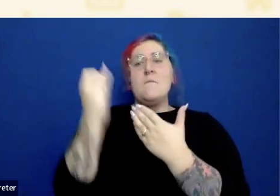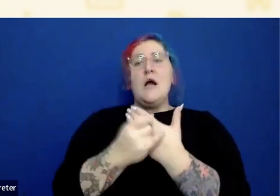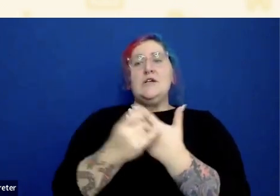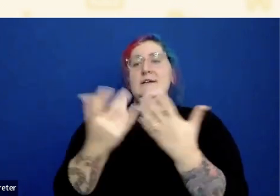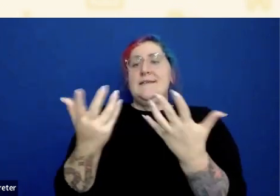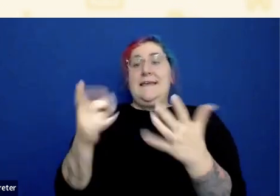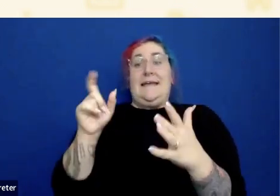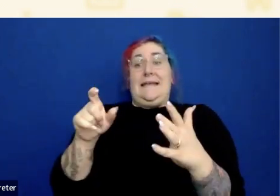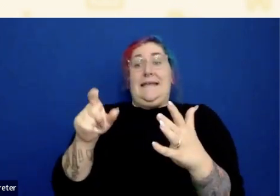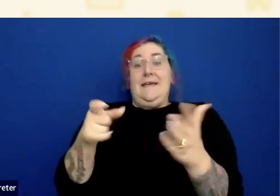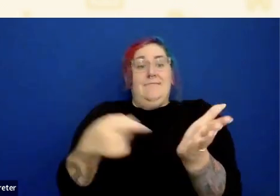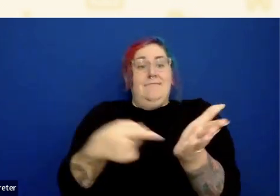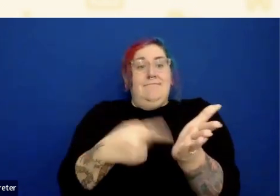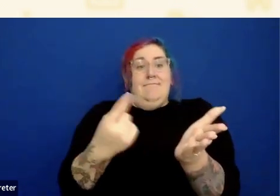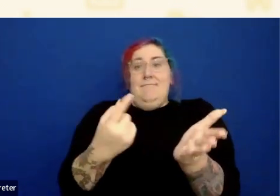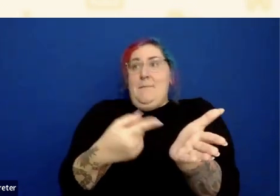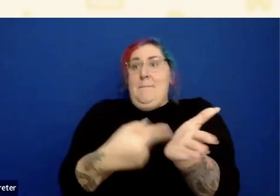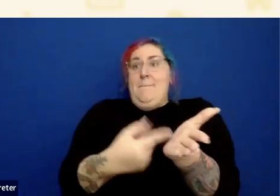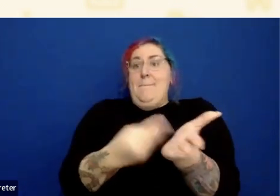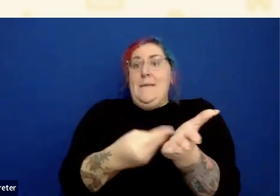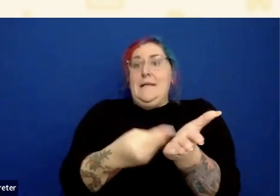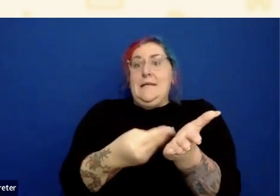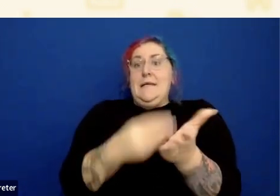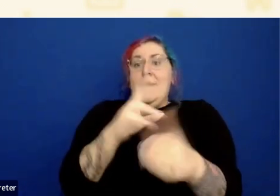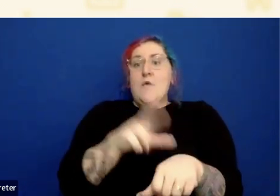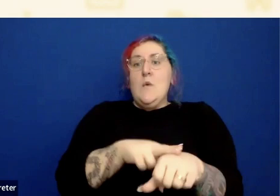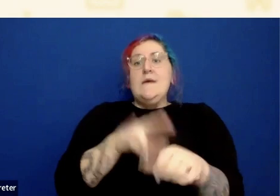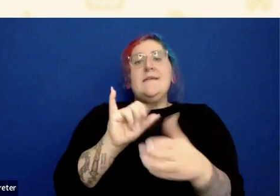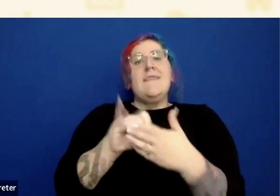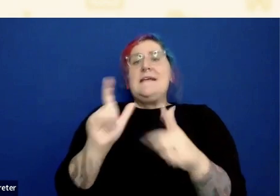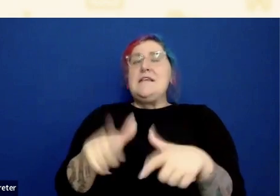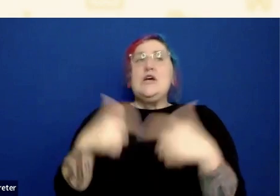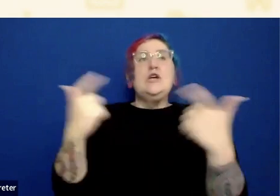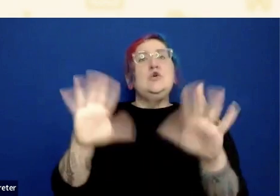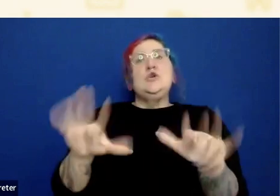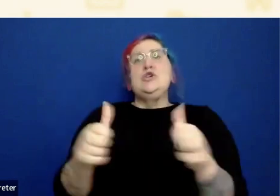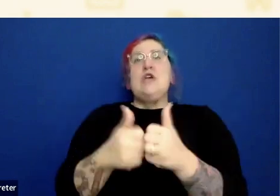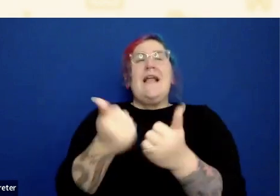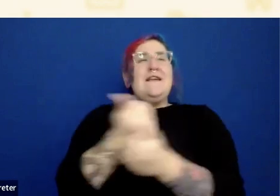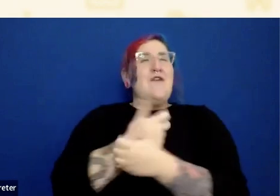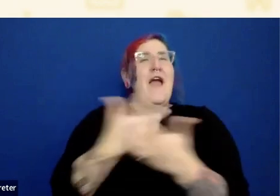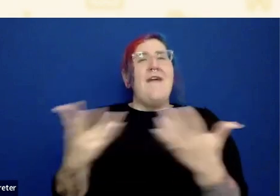and that is always a huge challenge for everything everywhere. Accessibility is always underfunded.